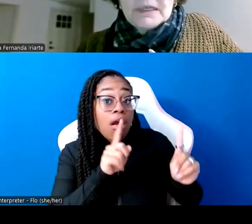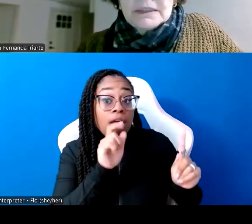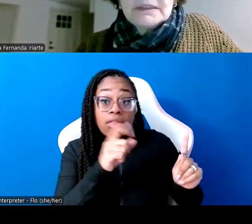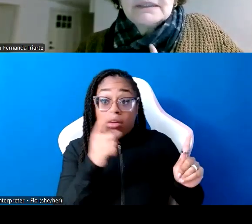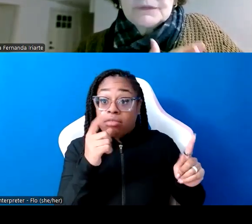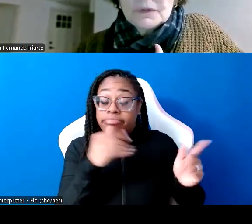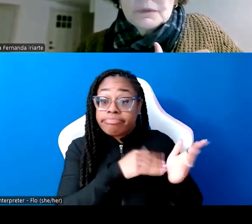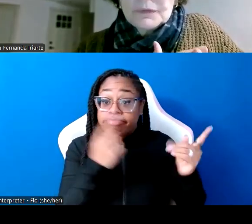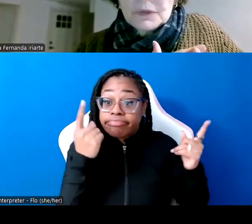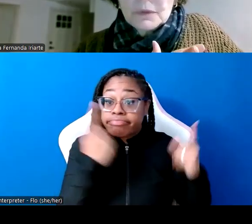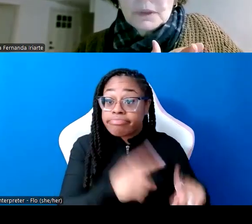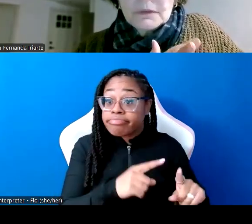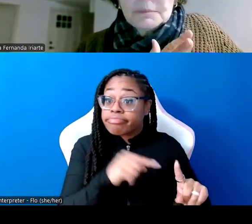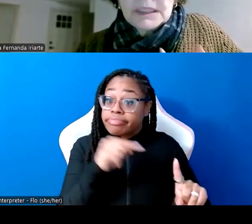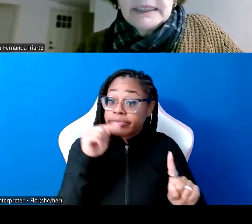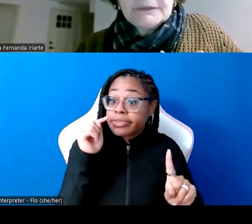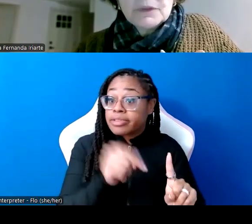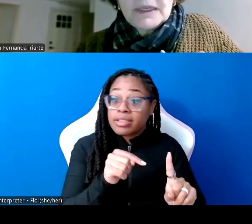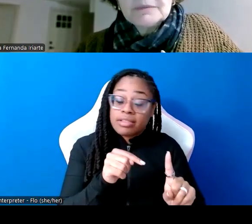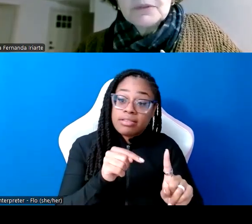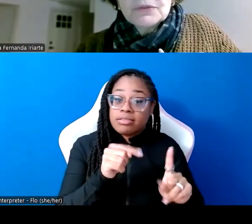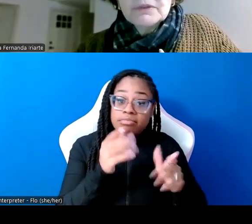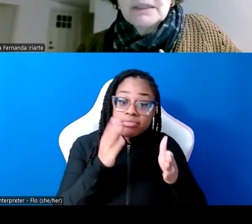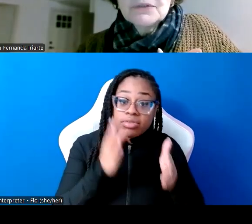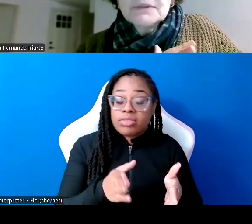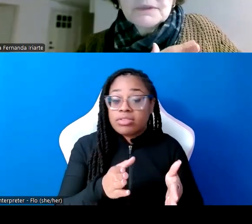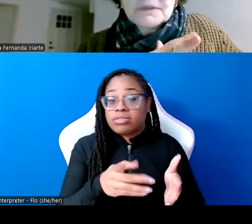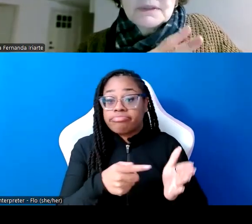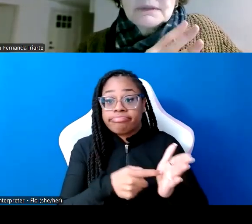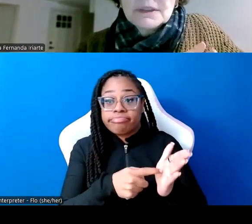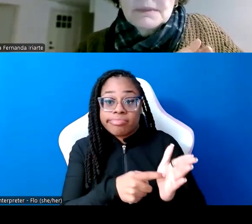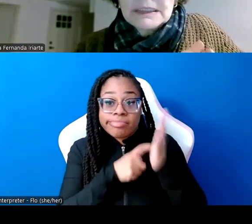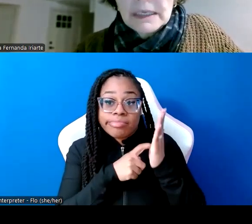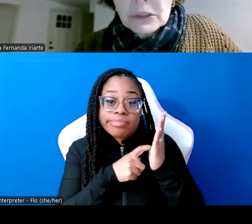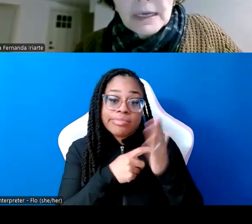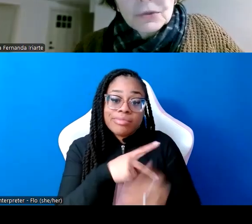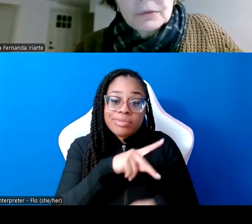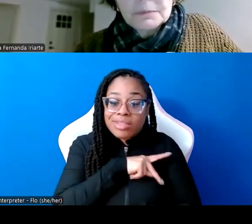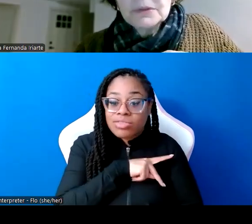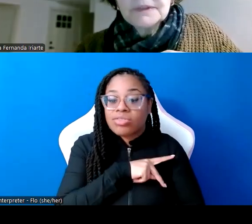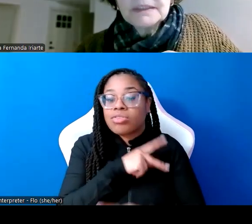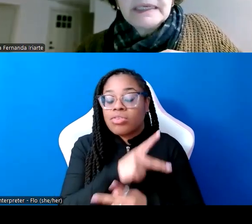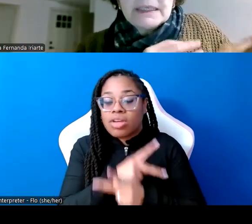criteria for for applying for a waiver, Personal Care Services. And my doctor has to approve it.